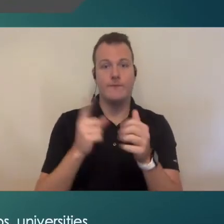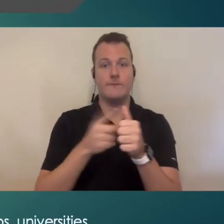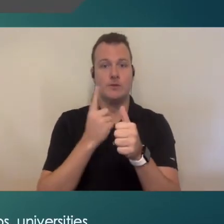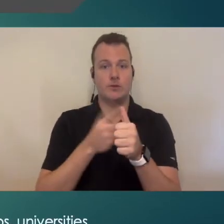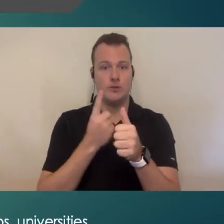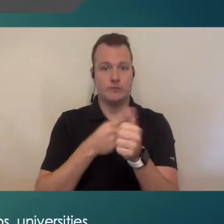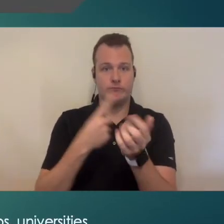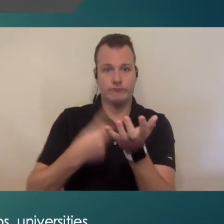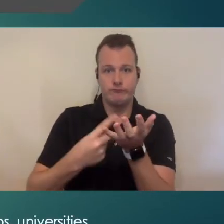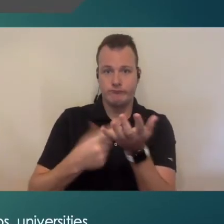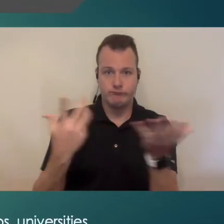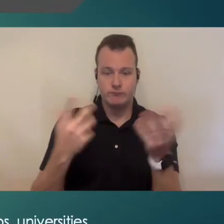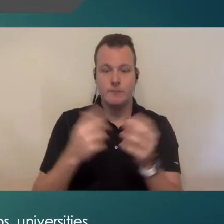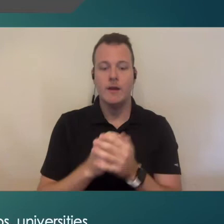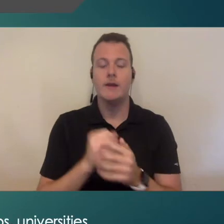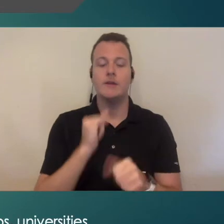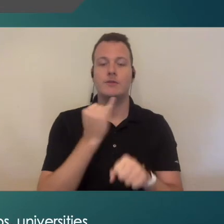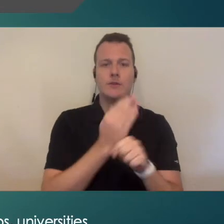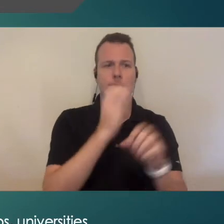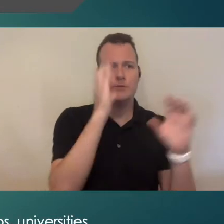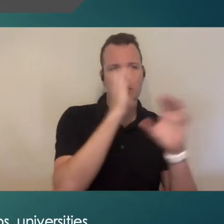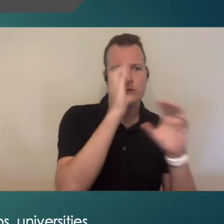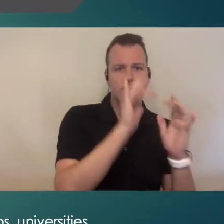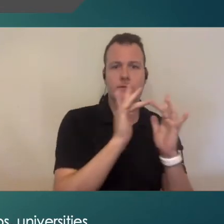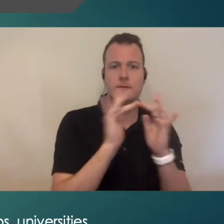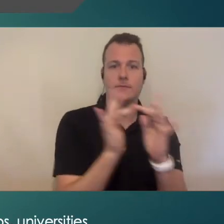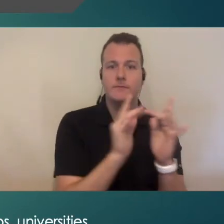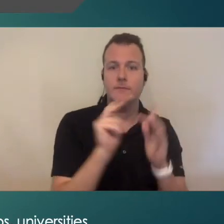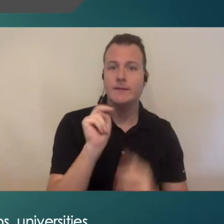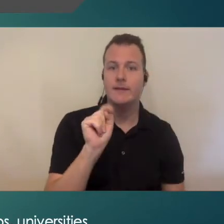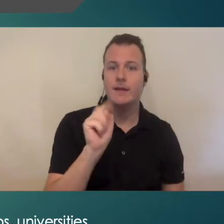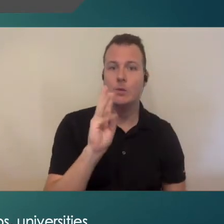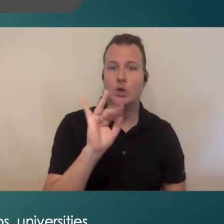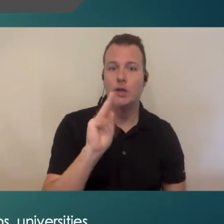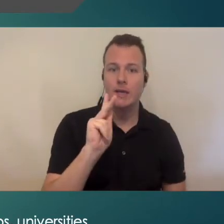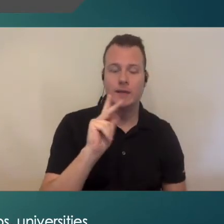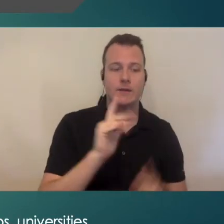our time together going over job searches and networking cover letters,